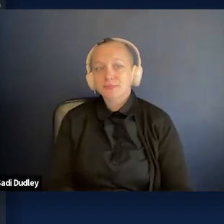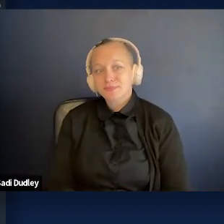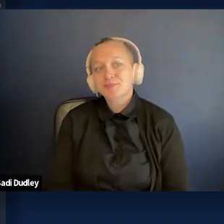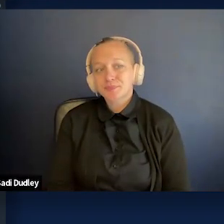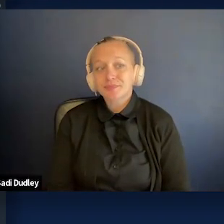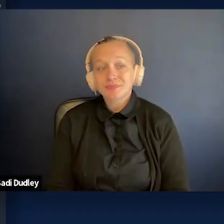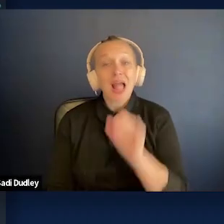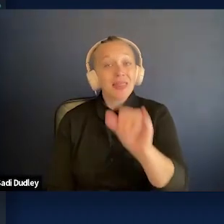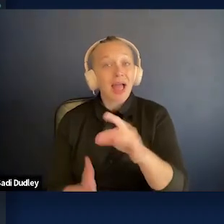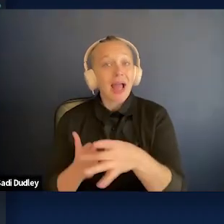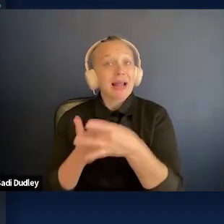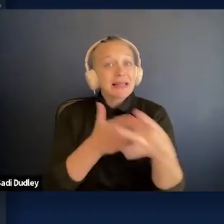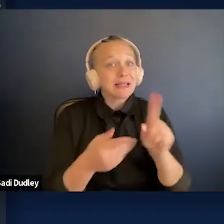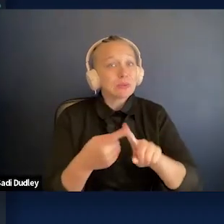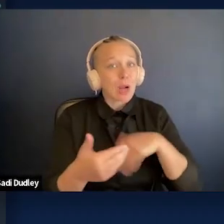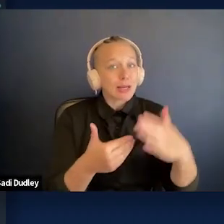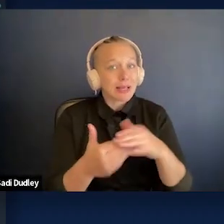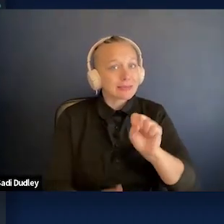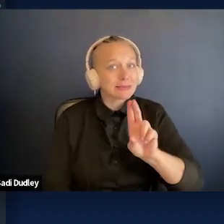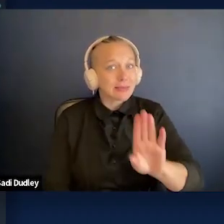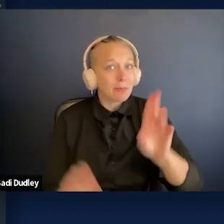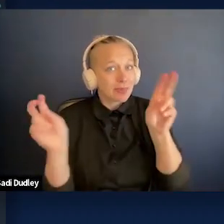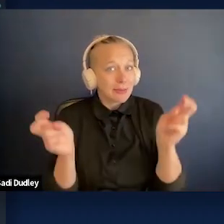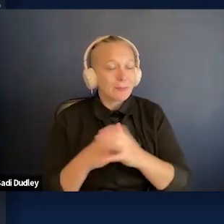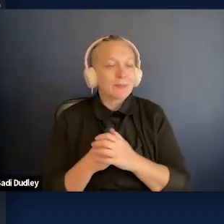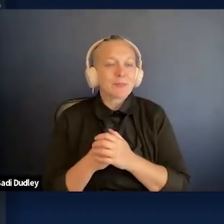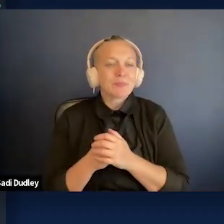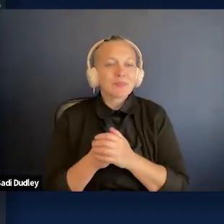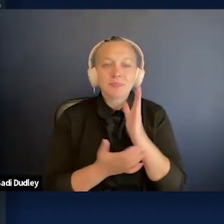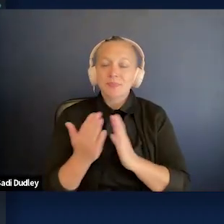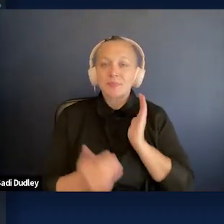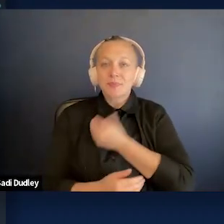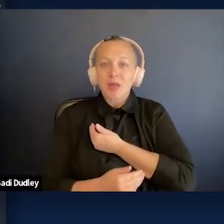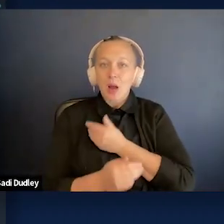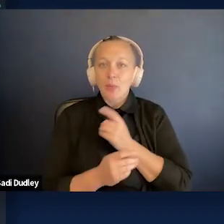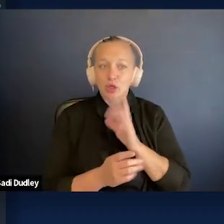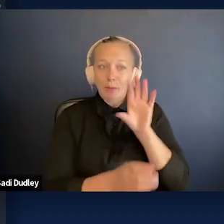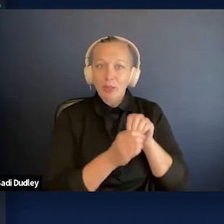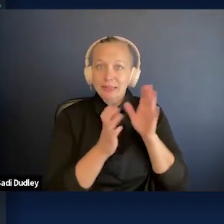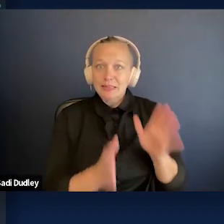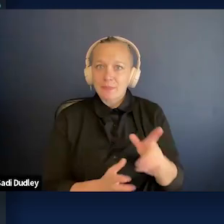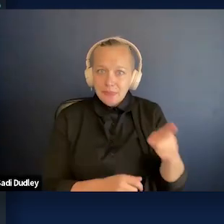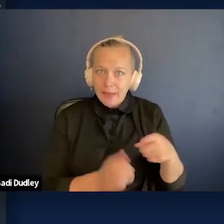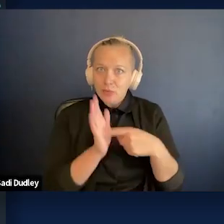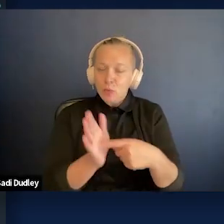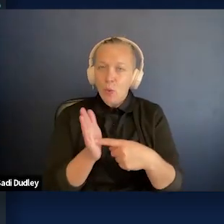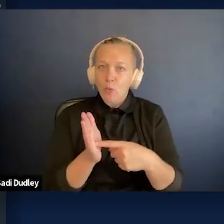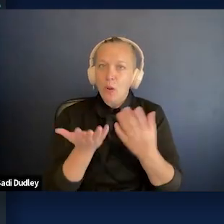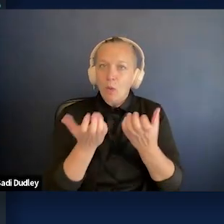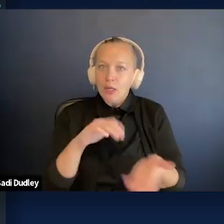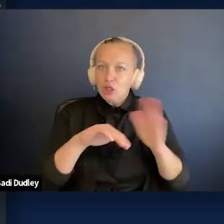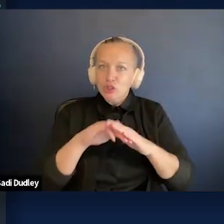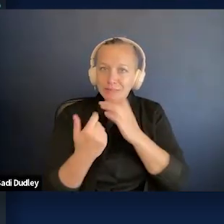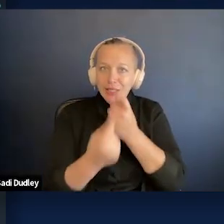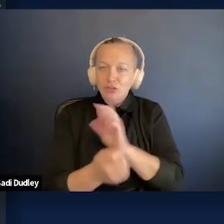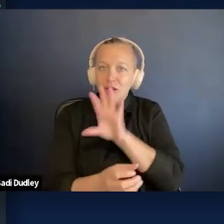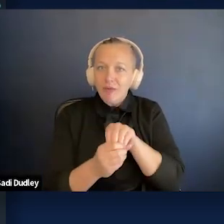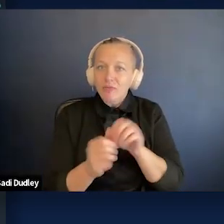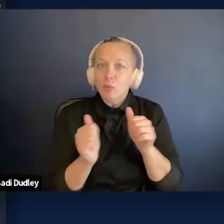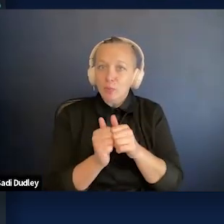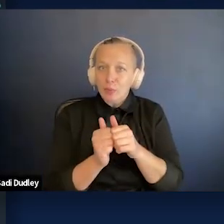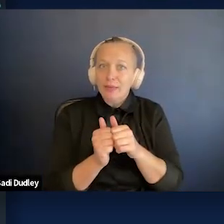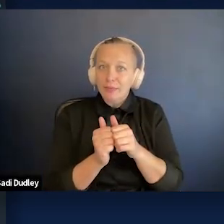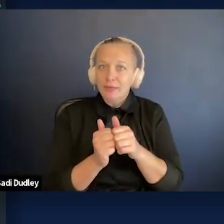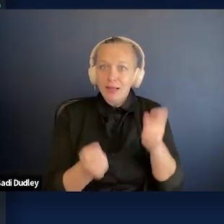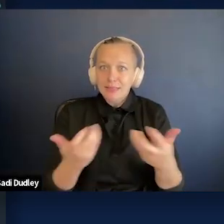Which actually continues, um, into our next sub-theme, which is that some of our participants demonstrated an increased interest in integrating adaptive sports with their own personal clinical practice.